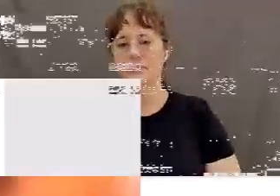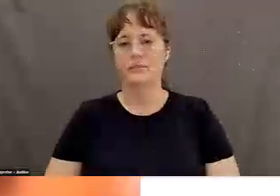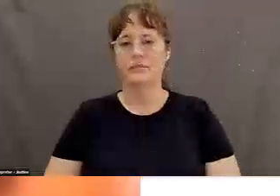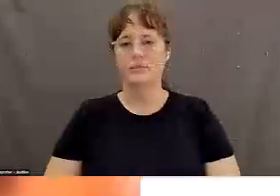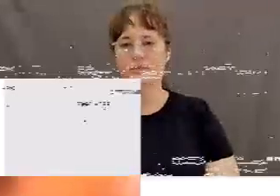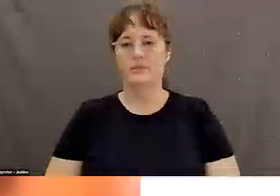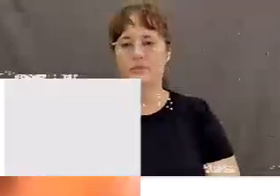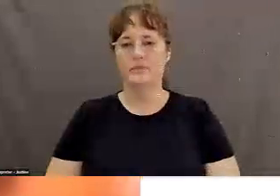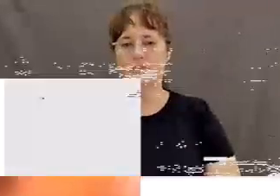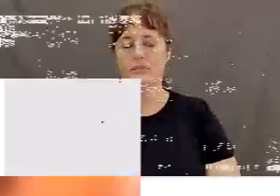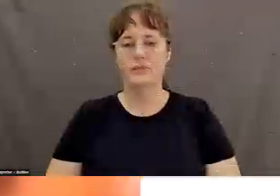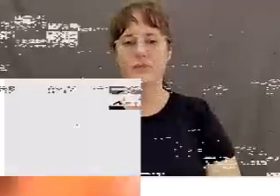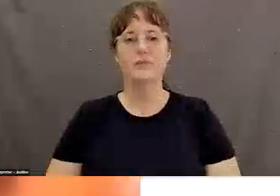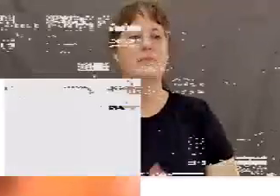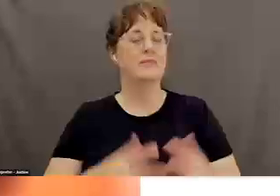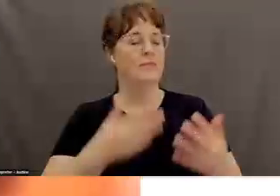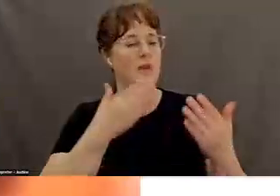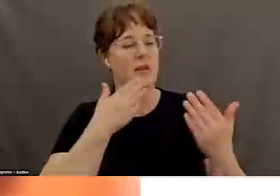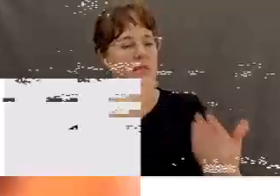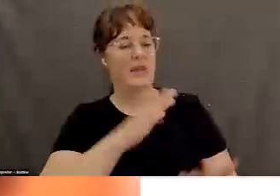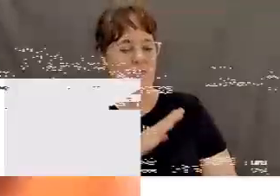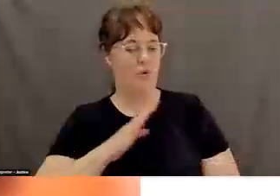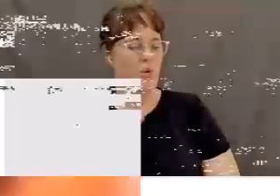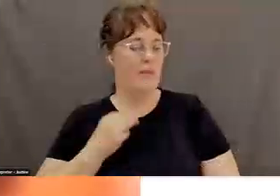Boardroom: Thank you, Board Member. I see Board Member Franklin.